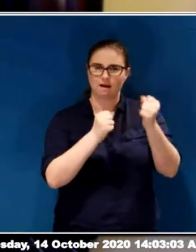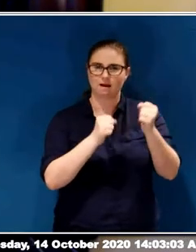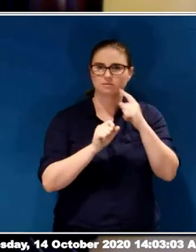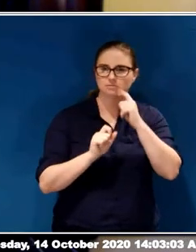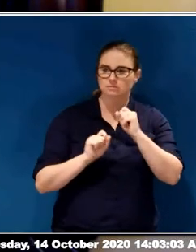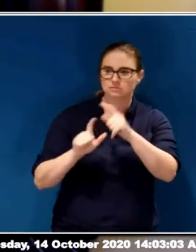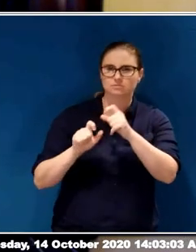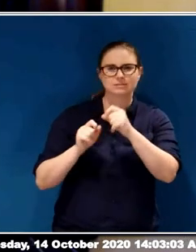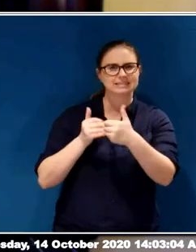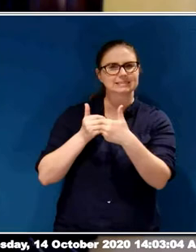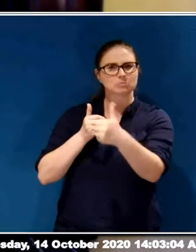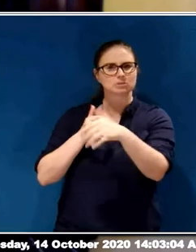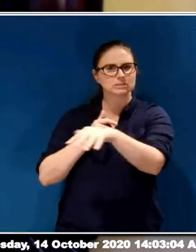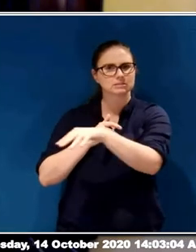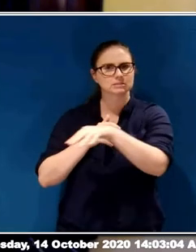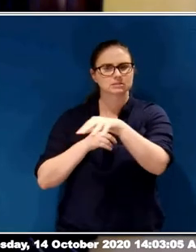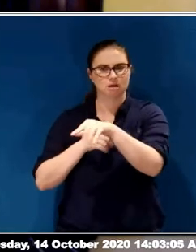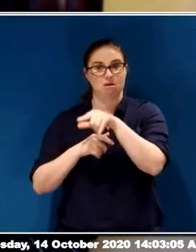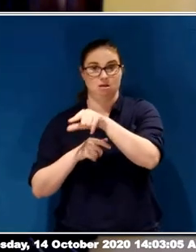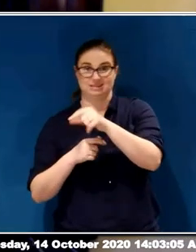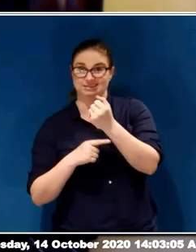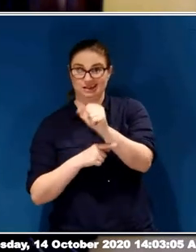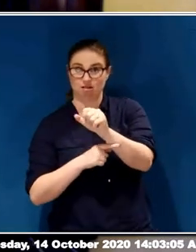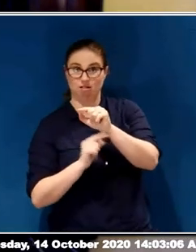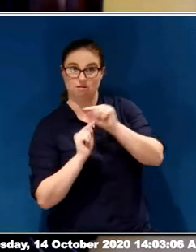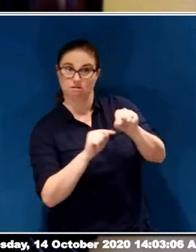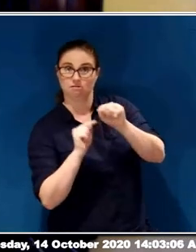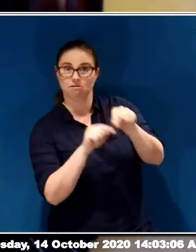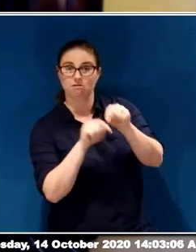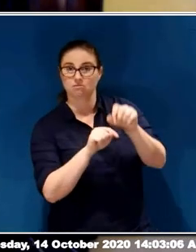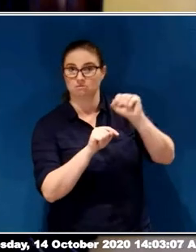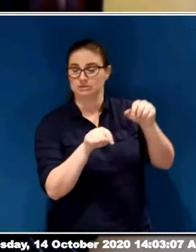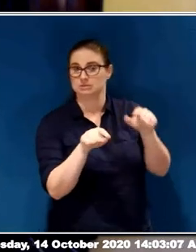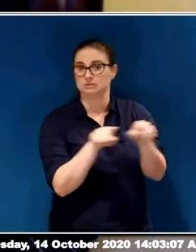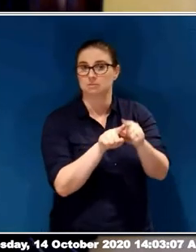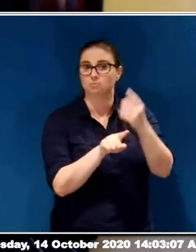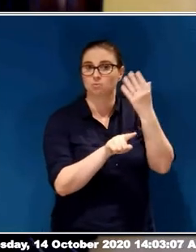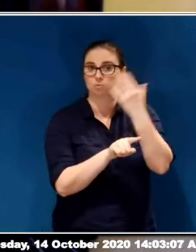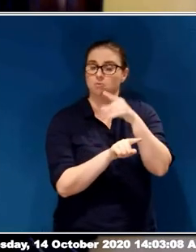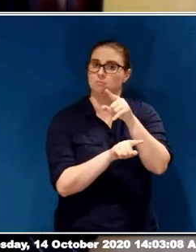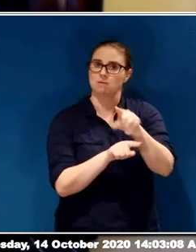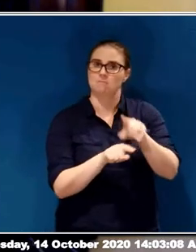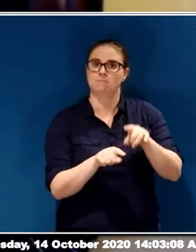specialised settings such as students who had extreme escalations in mental